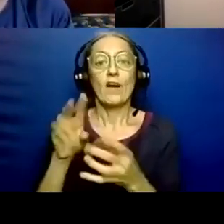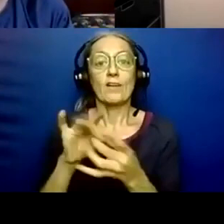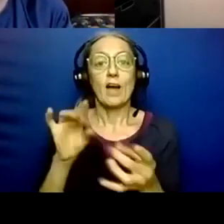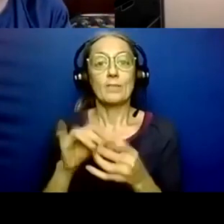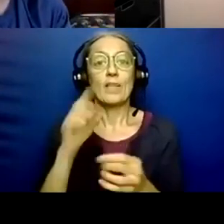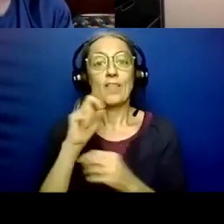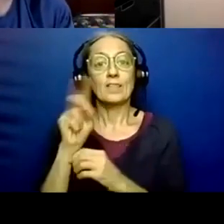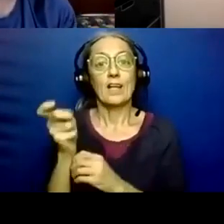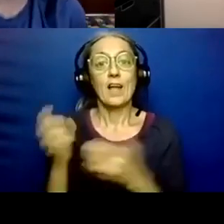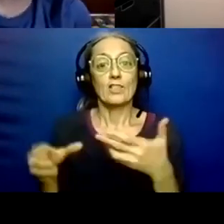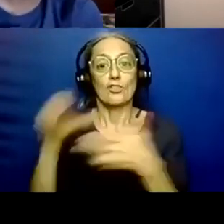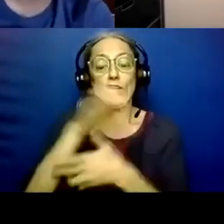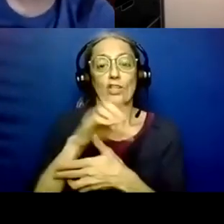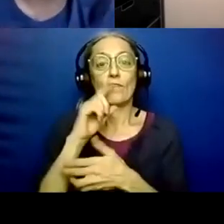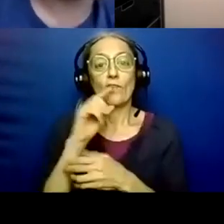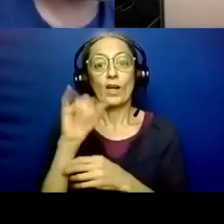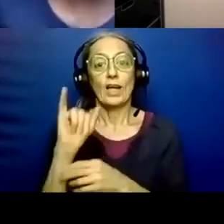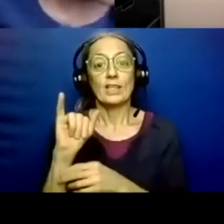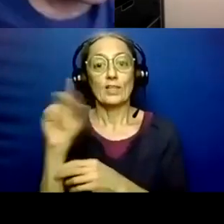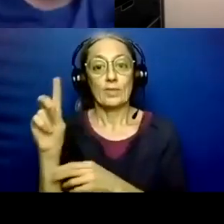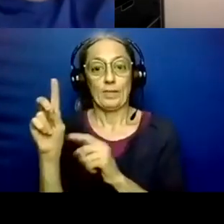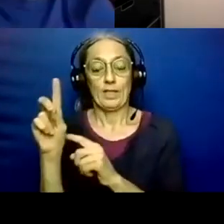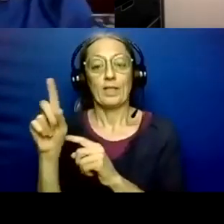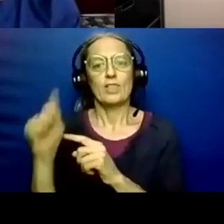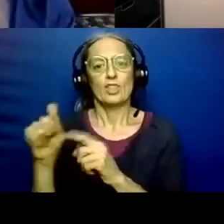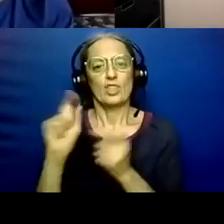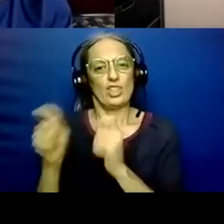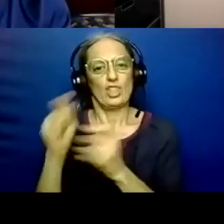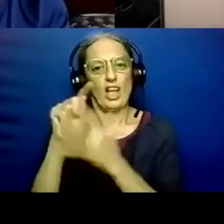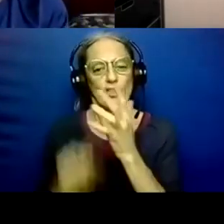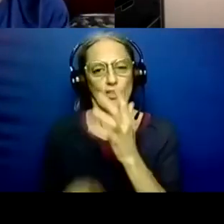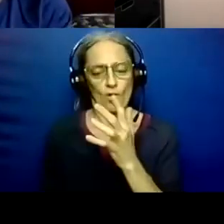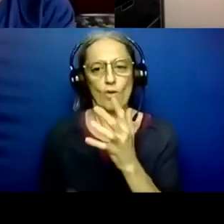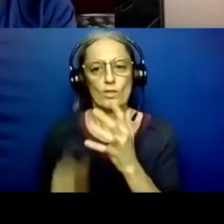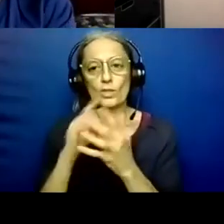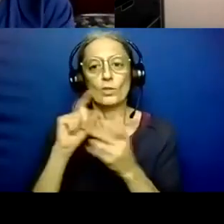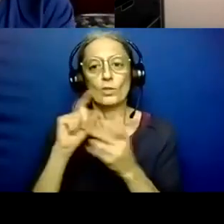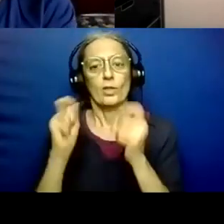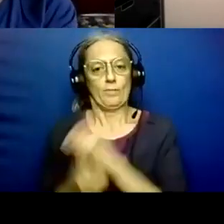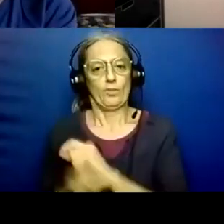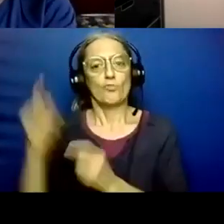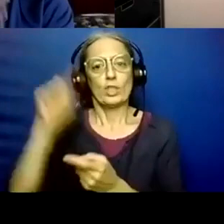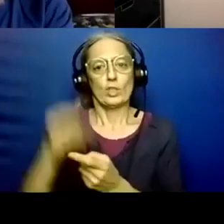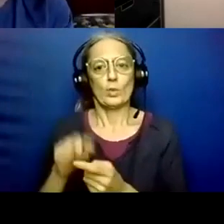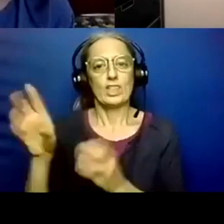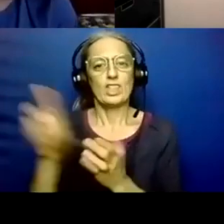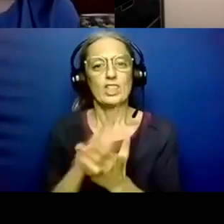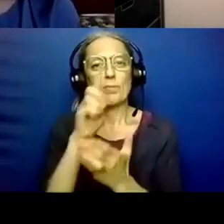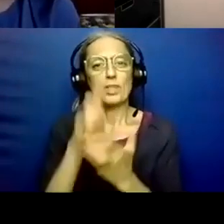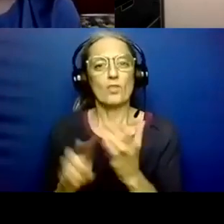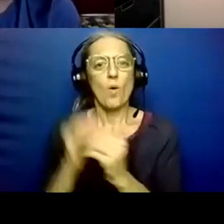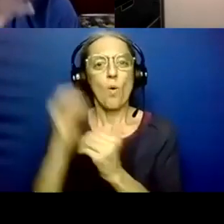for intellectual disability be modified to reduce its discriminatory overuse among people for whom IQ tests are